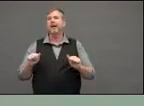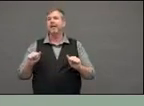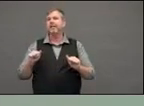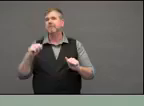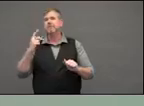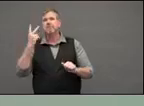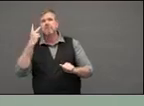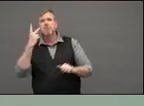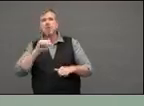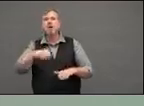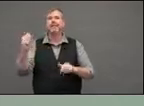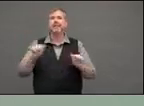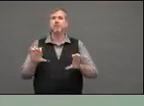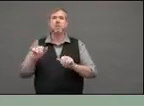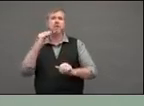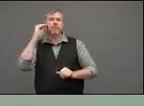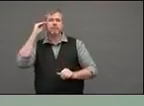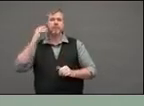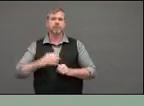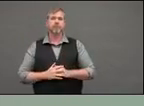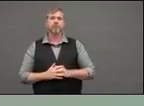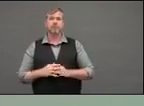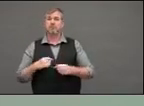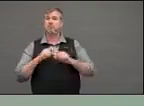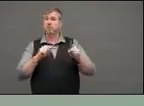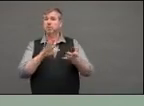started since i go to school you know i can't really cook at home